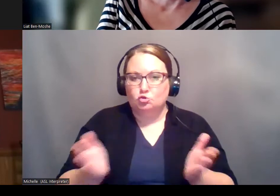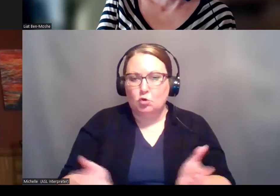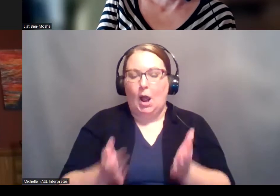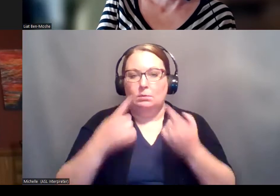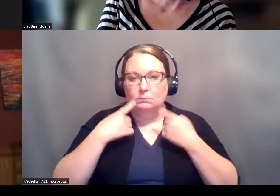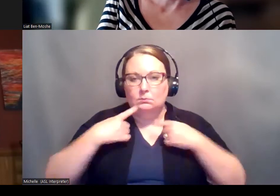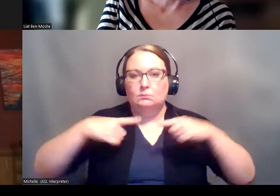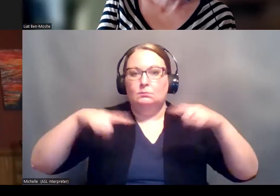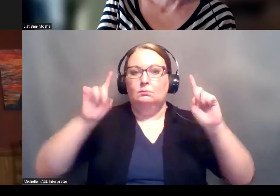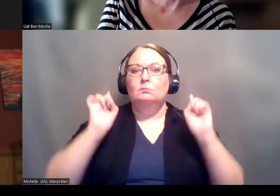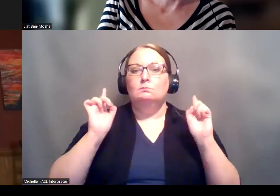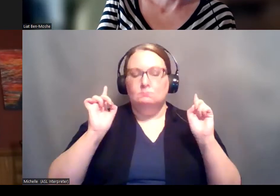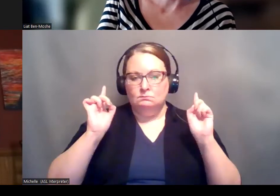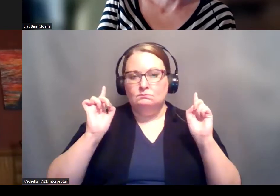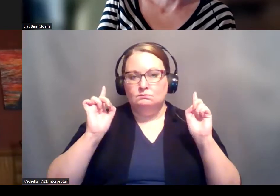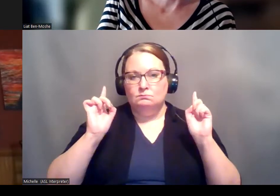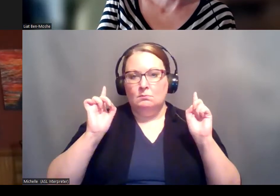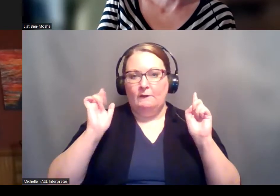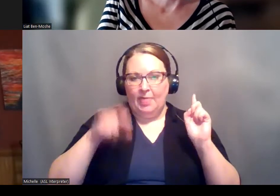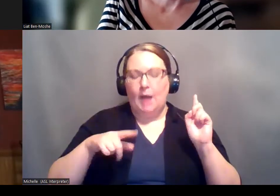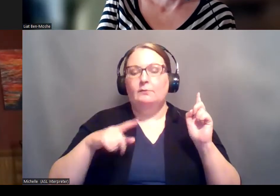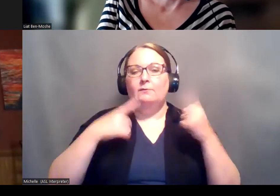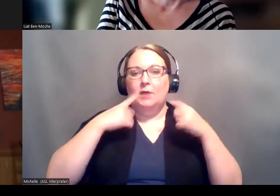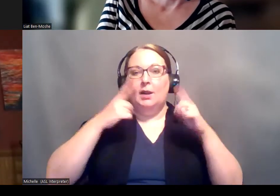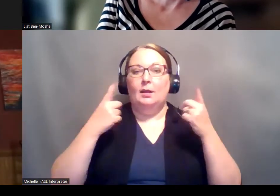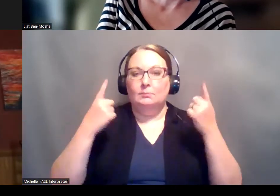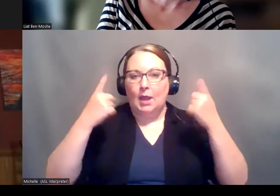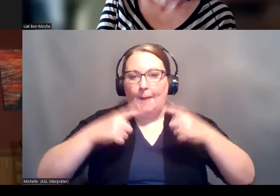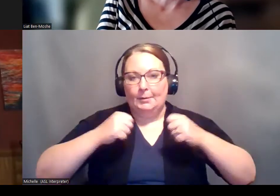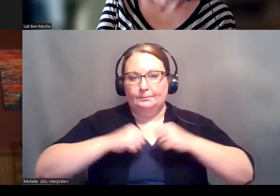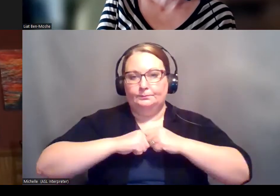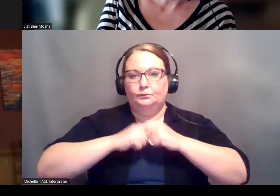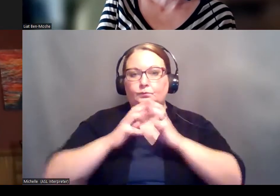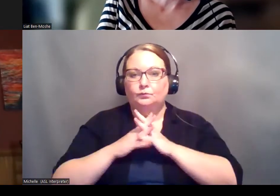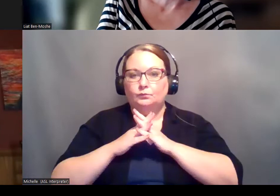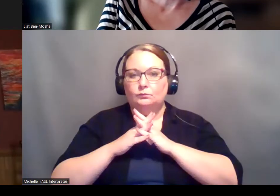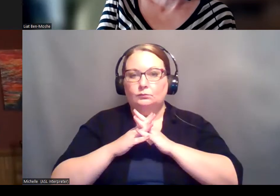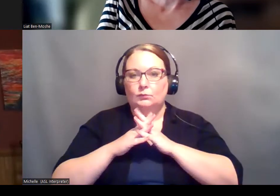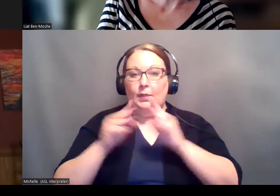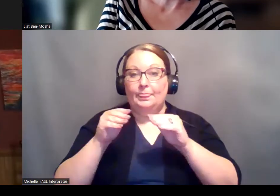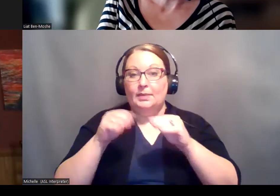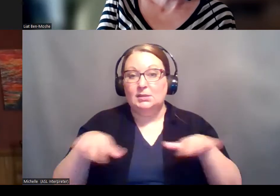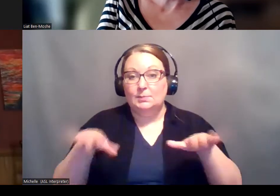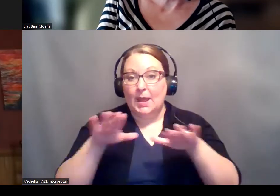of this coming to fruition. So everything, the space, how to set up the space,